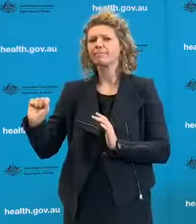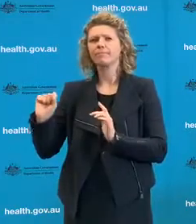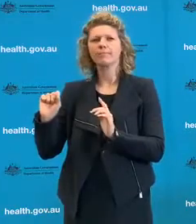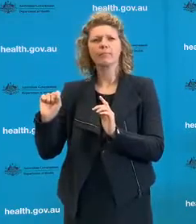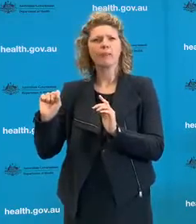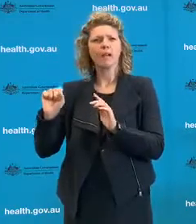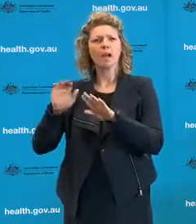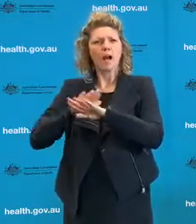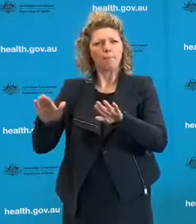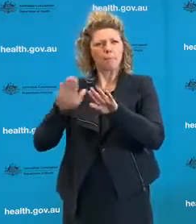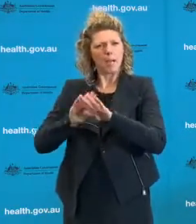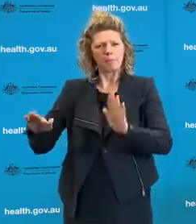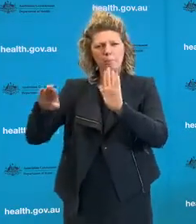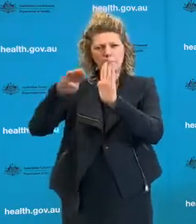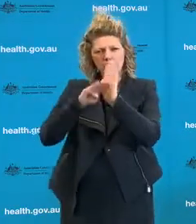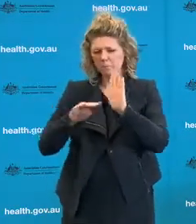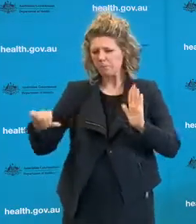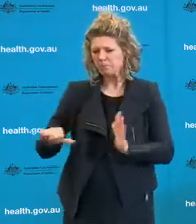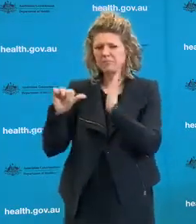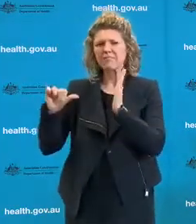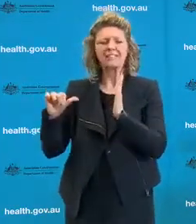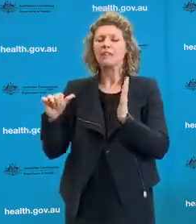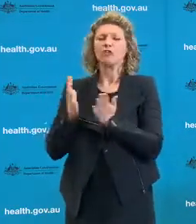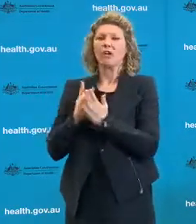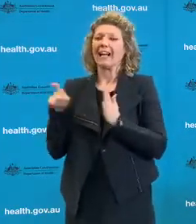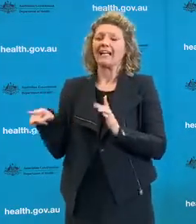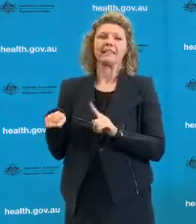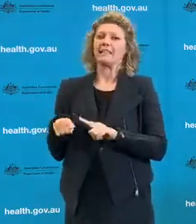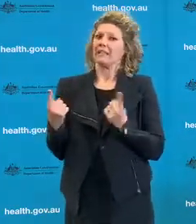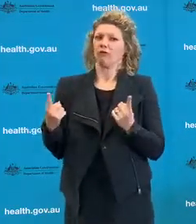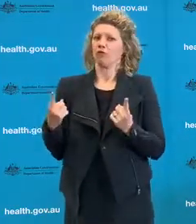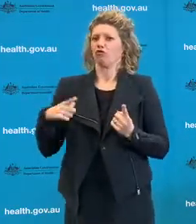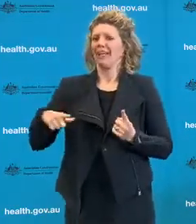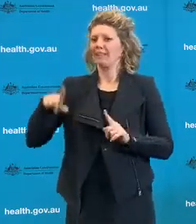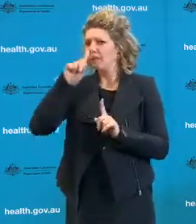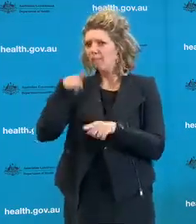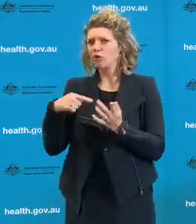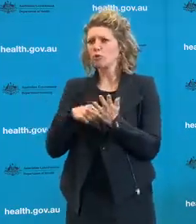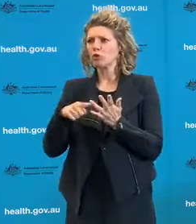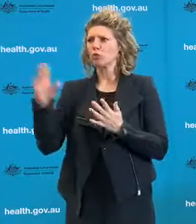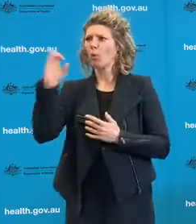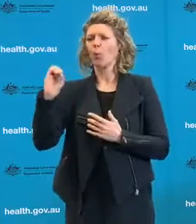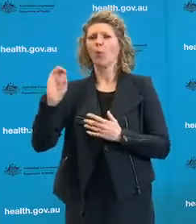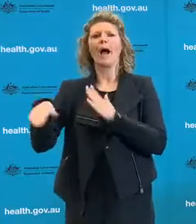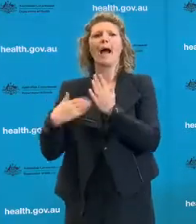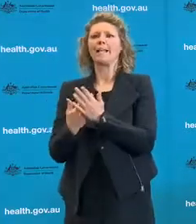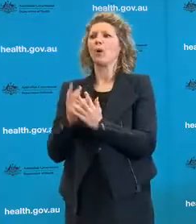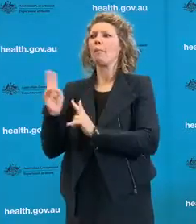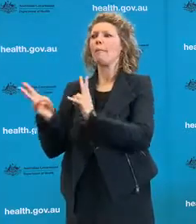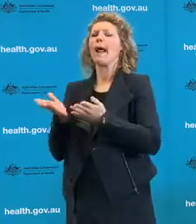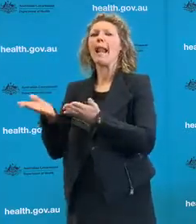will be based on different thresholds that they will no doubt articulate in the coming days.